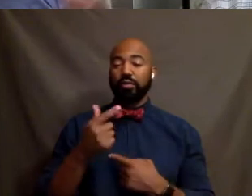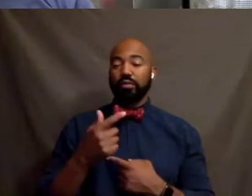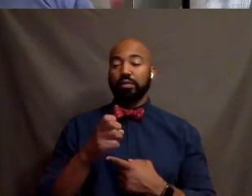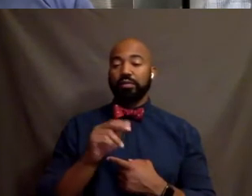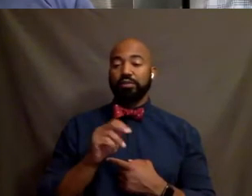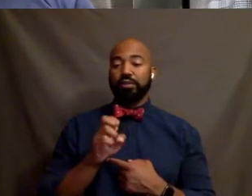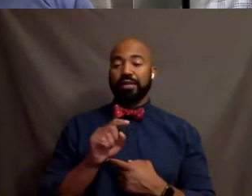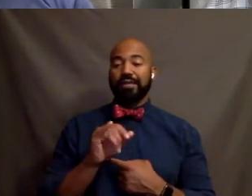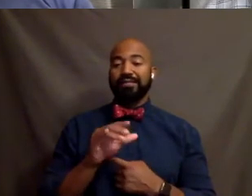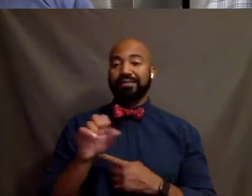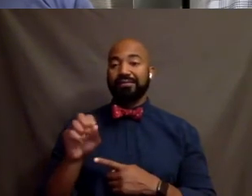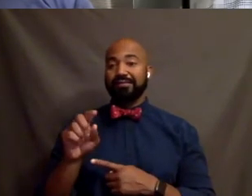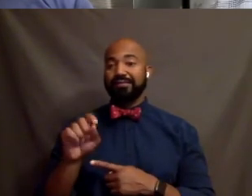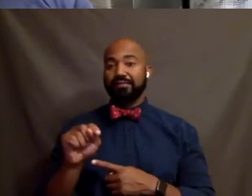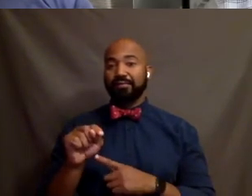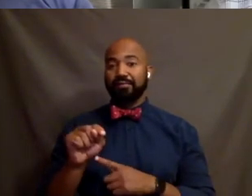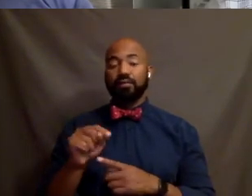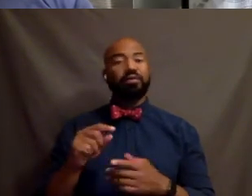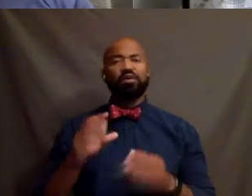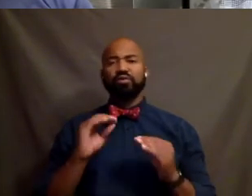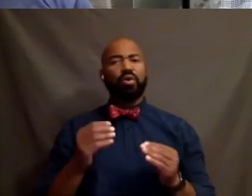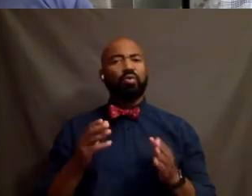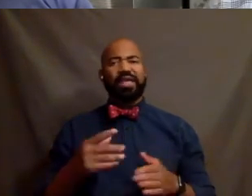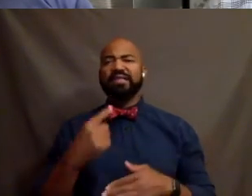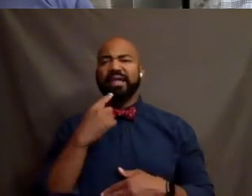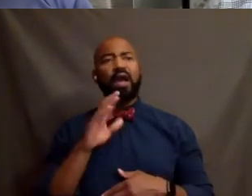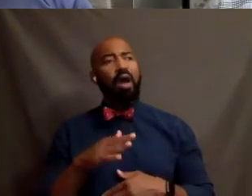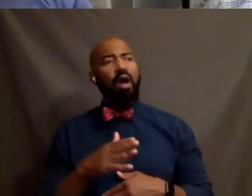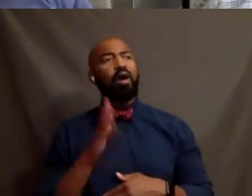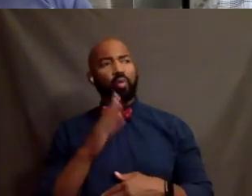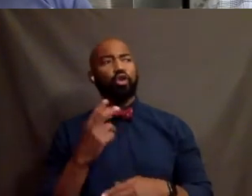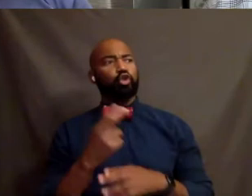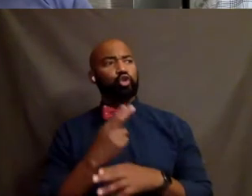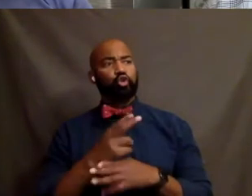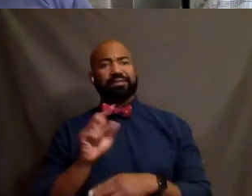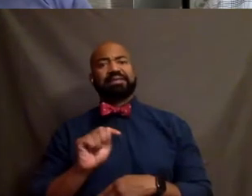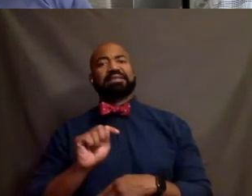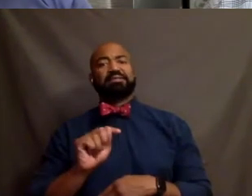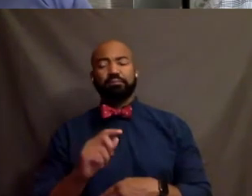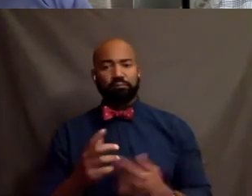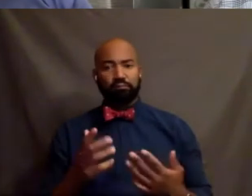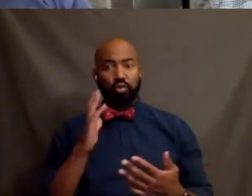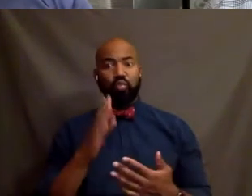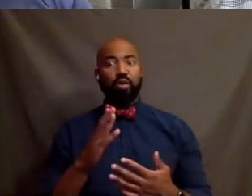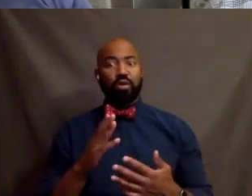yes definitely, you are gonna lose hair if you go onto T. We do have products that we can offer